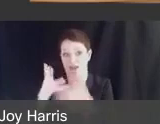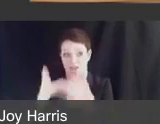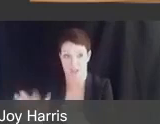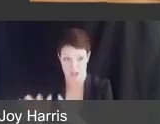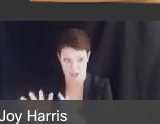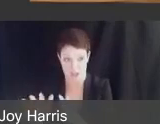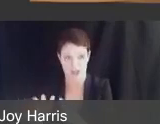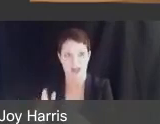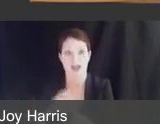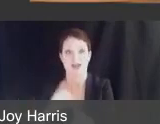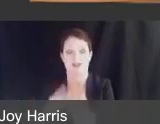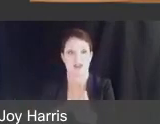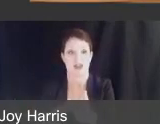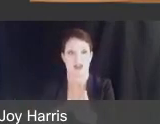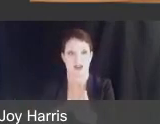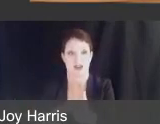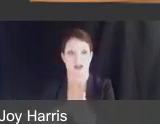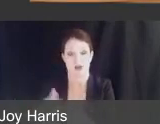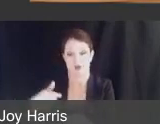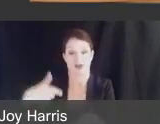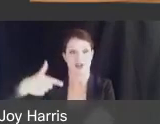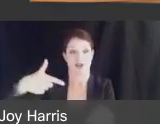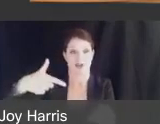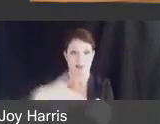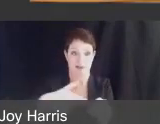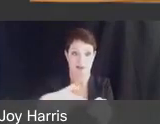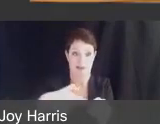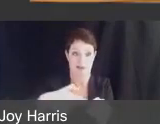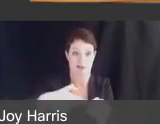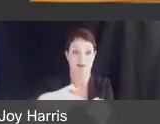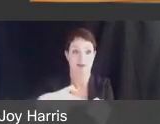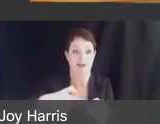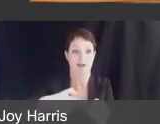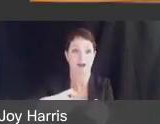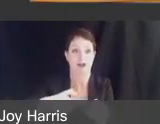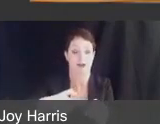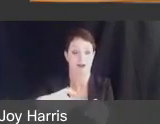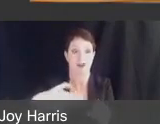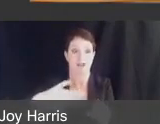you put the needle through the vial for the first time, through that rubber stopper in the vial, we